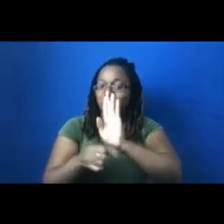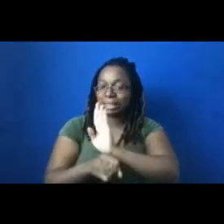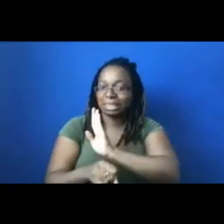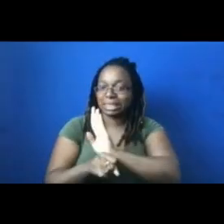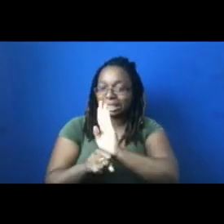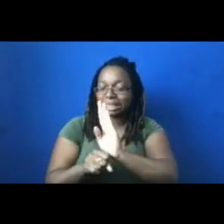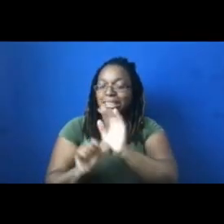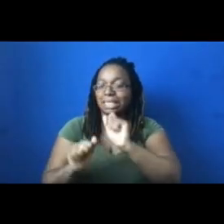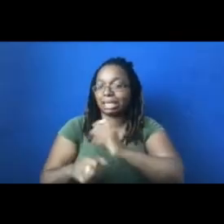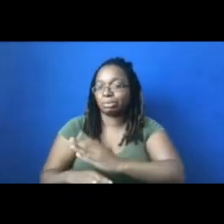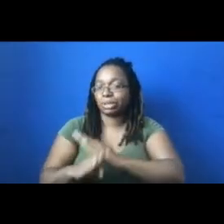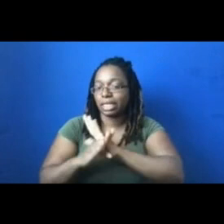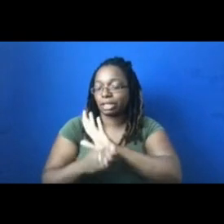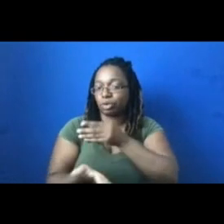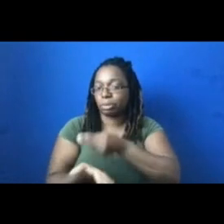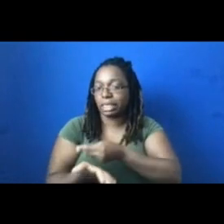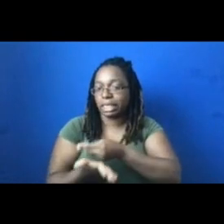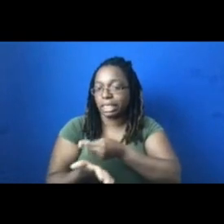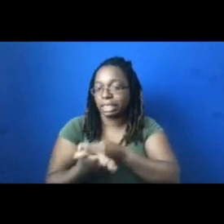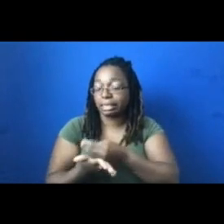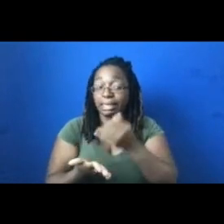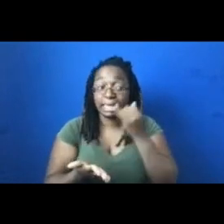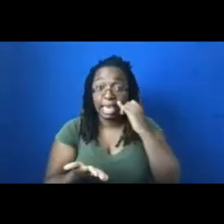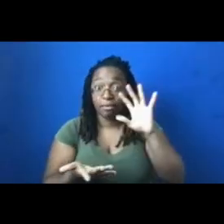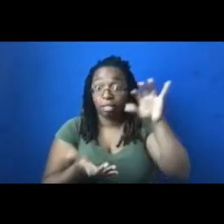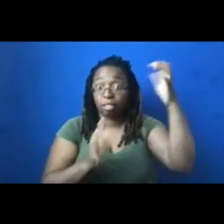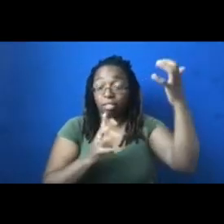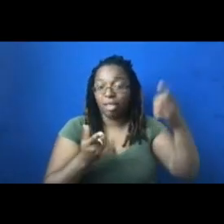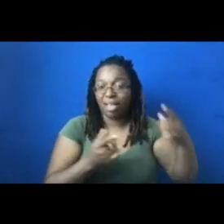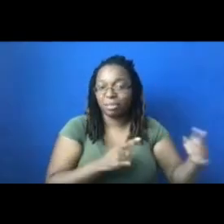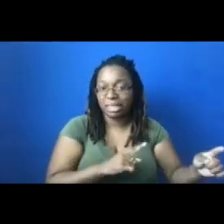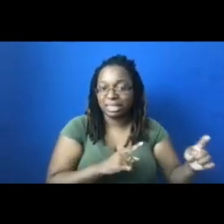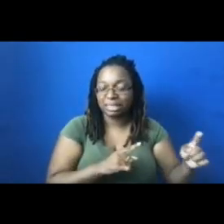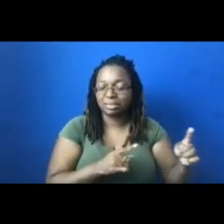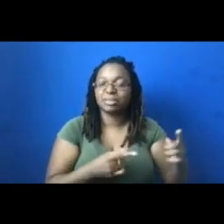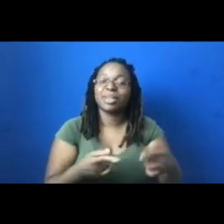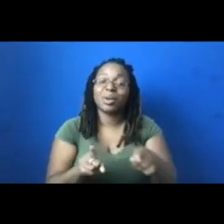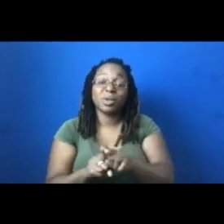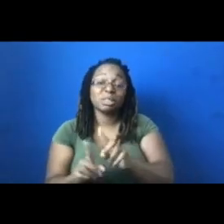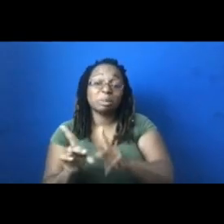of climate related hazards and also the assets of investors. So